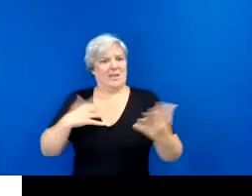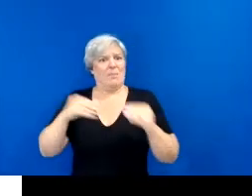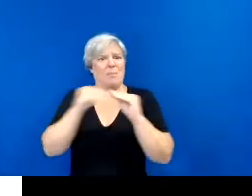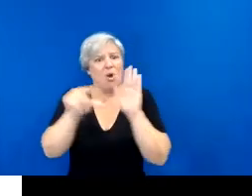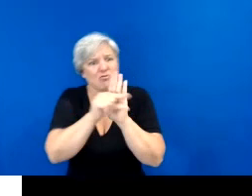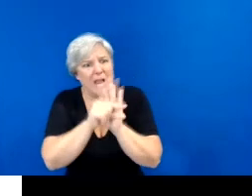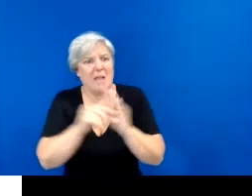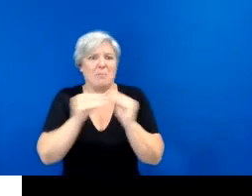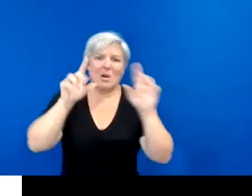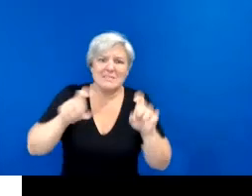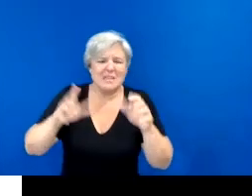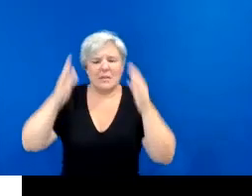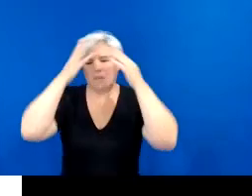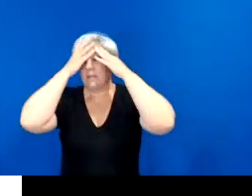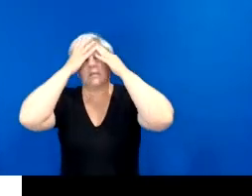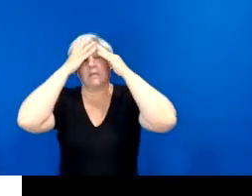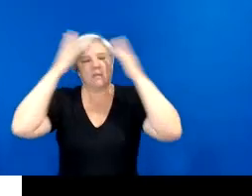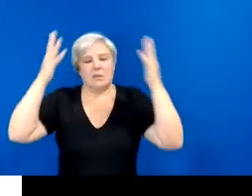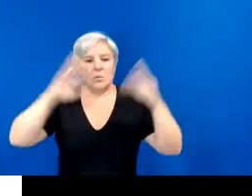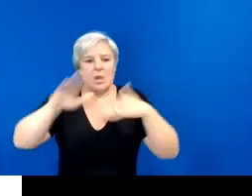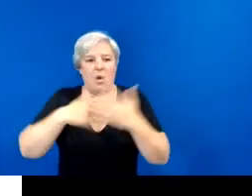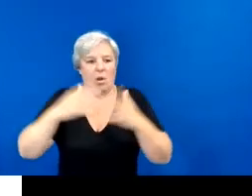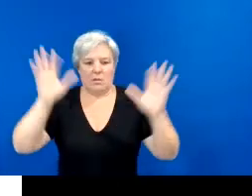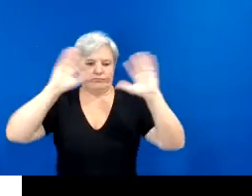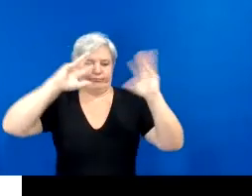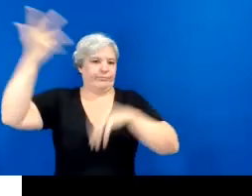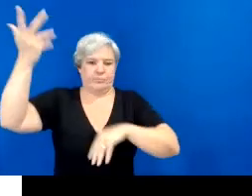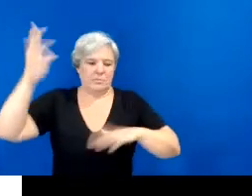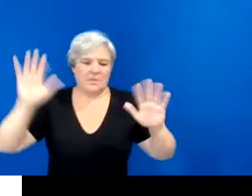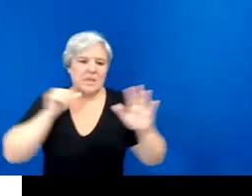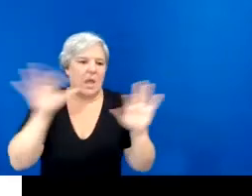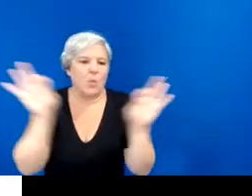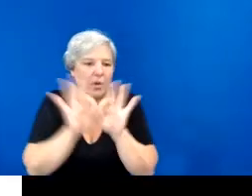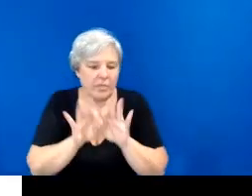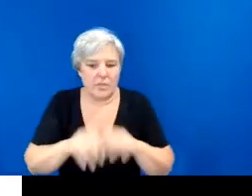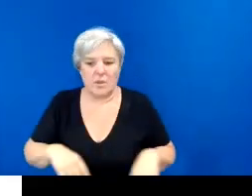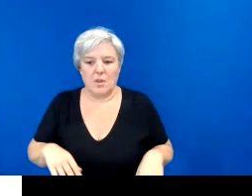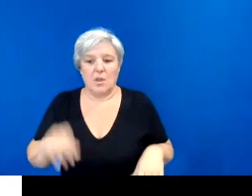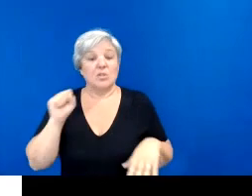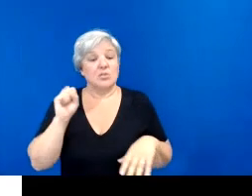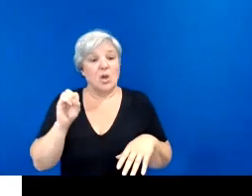And so lose lose for everyone. That's a terrible situation. So we want to avoid that, Right?